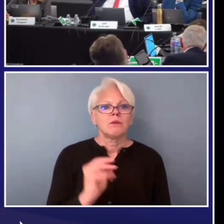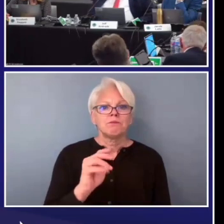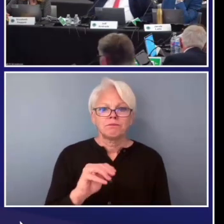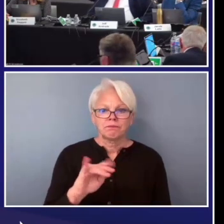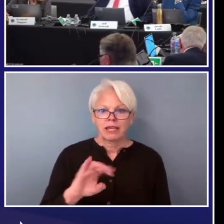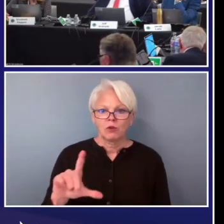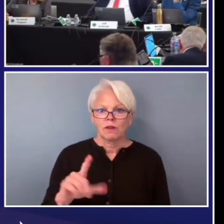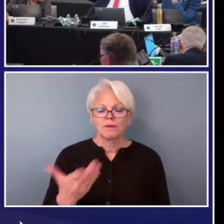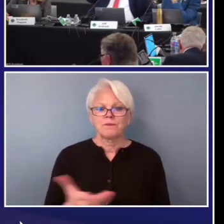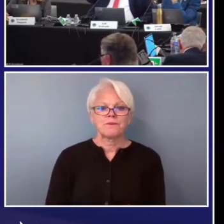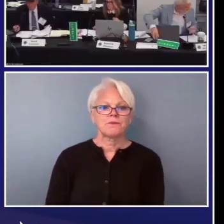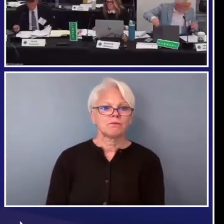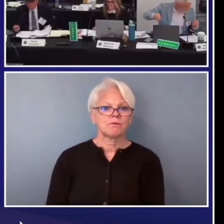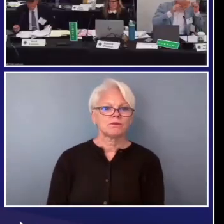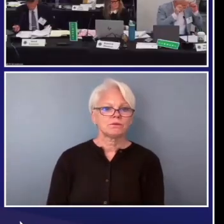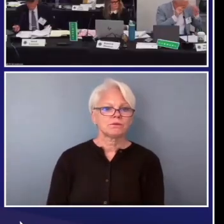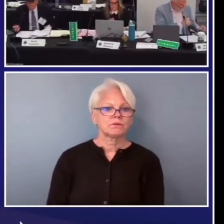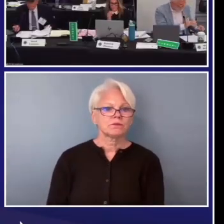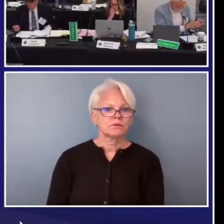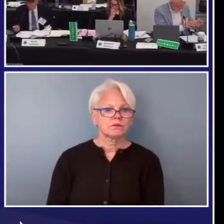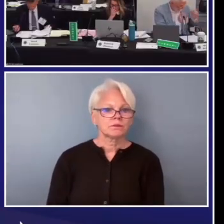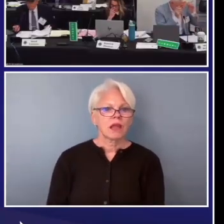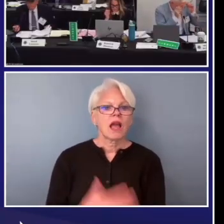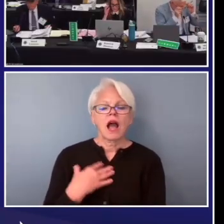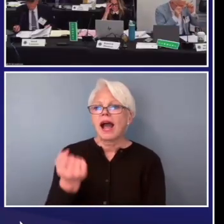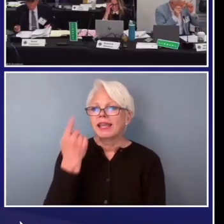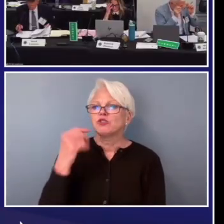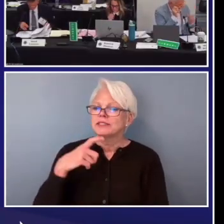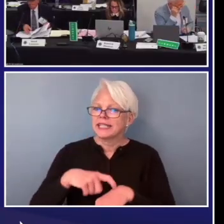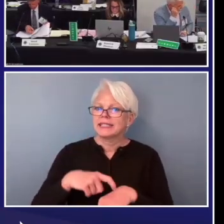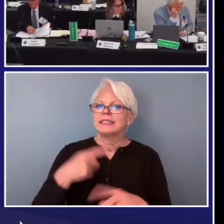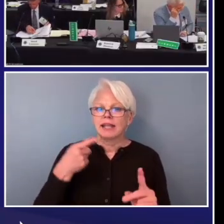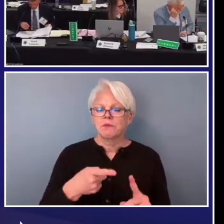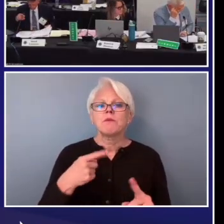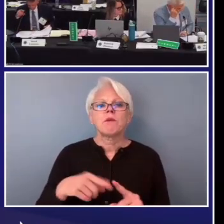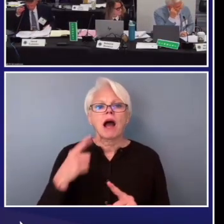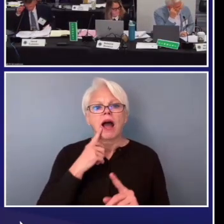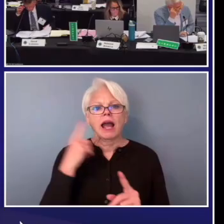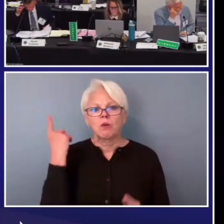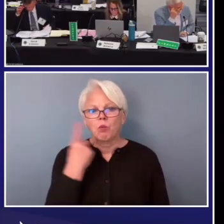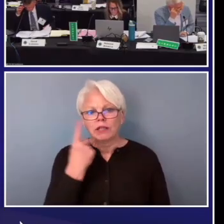So along those lines, I understand the timing bit, but I wonder, if it